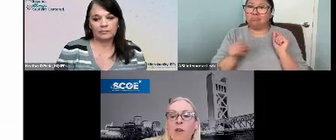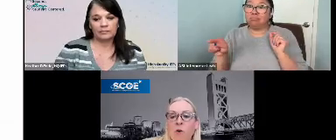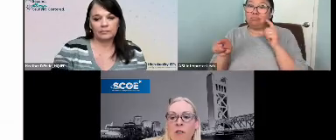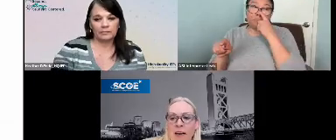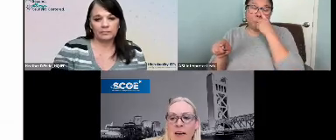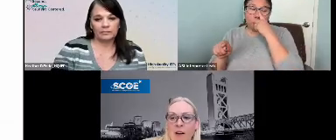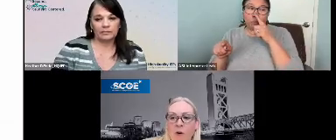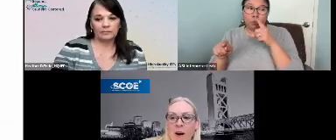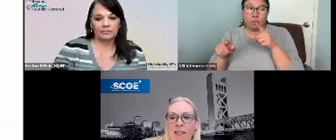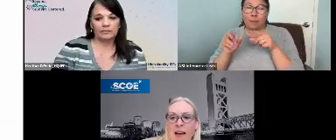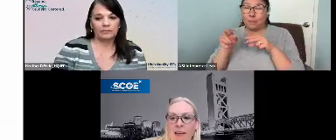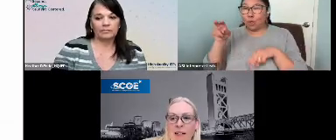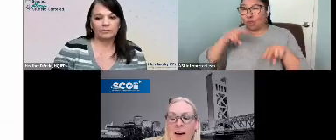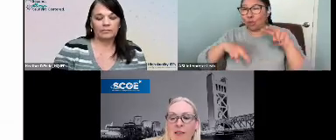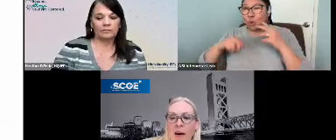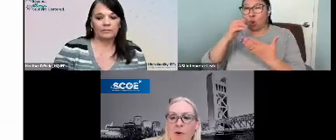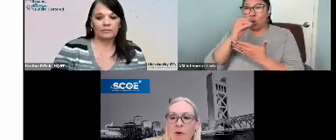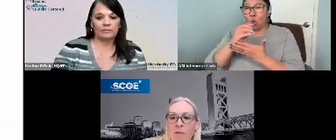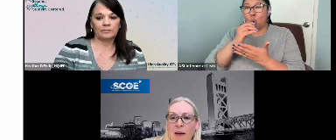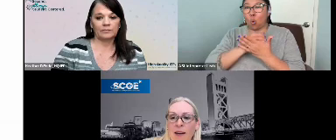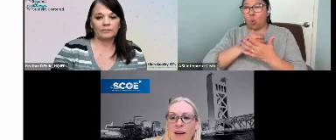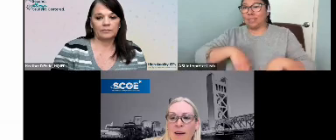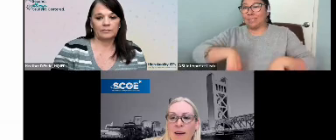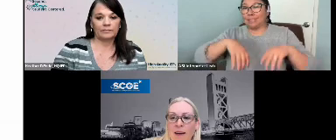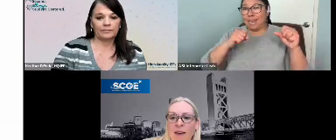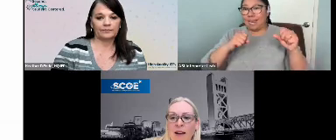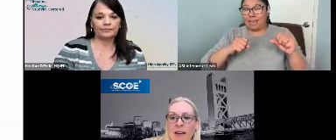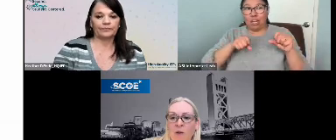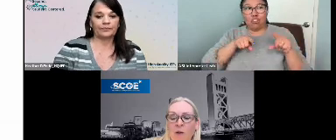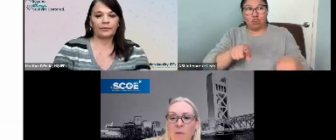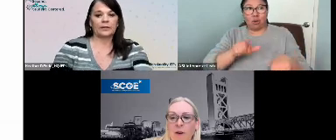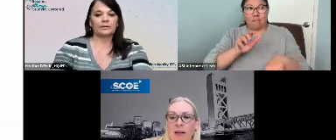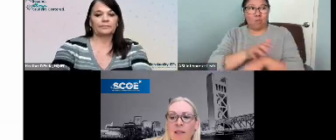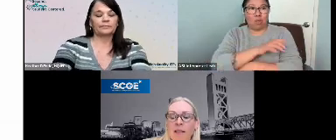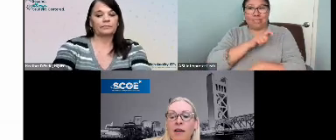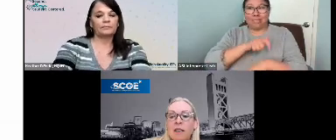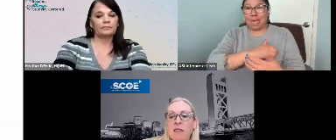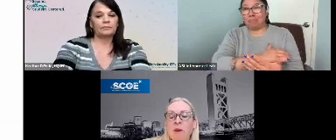could look at course taking across that entire time, you can be in in the high school experience